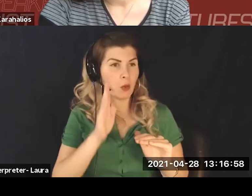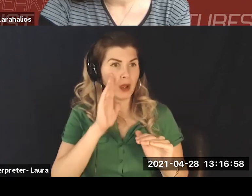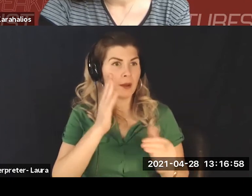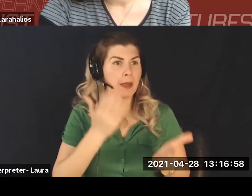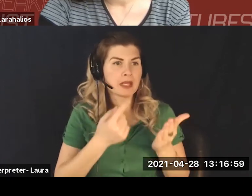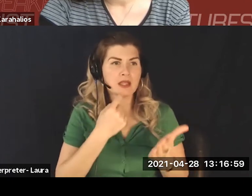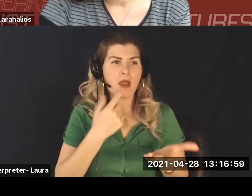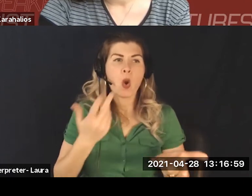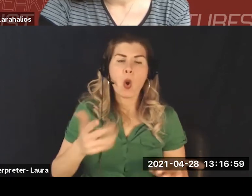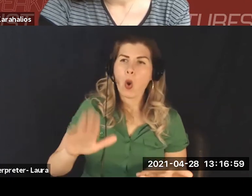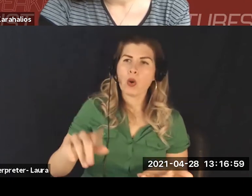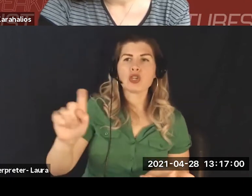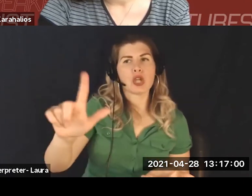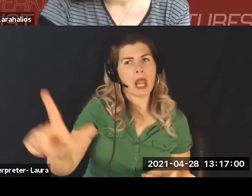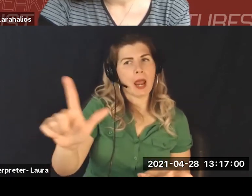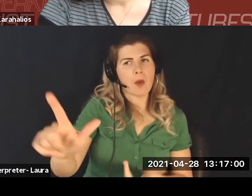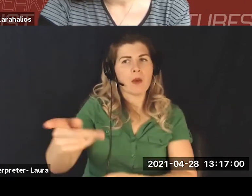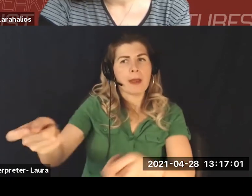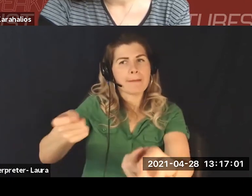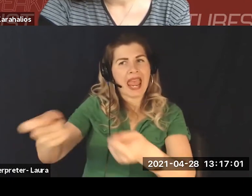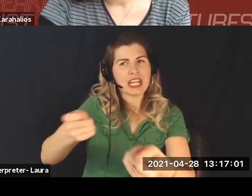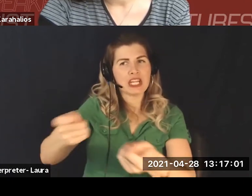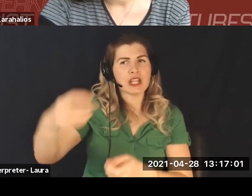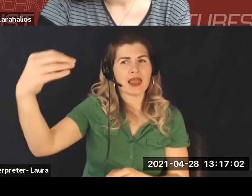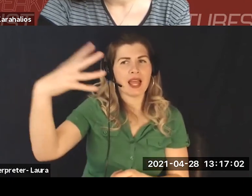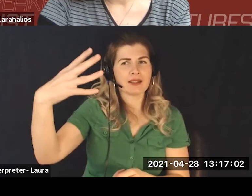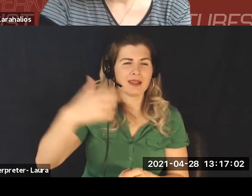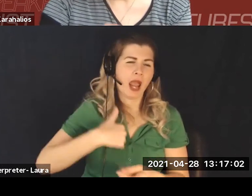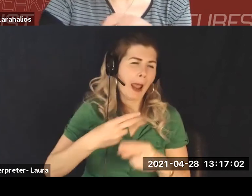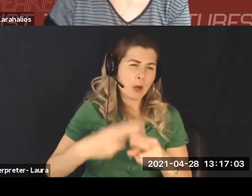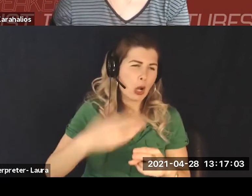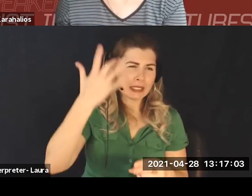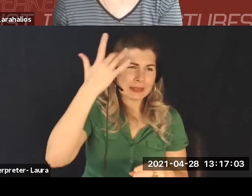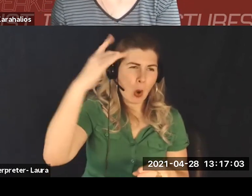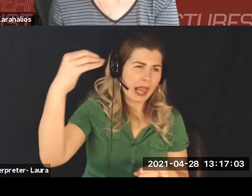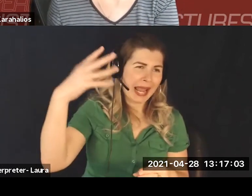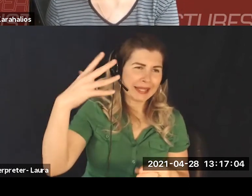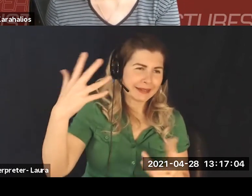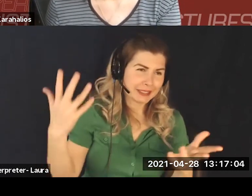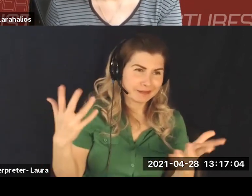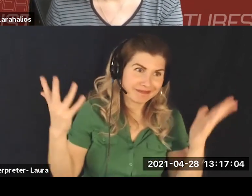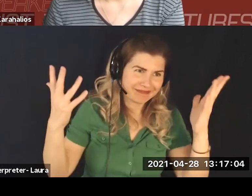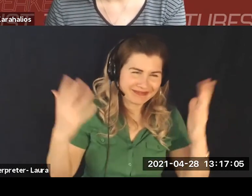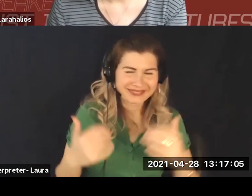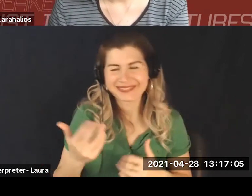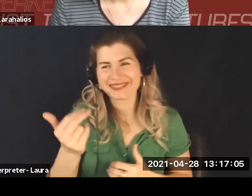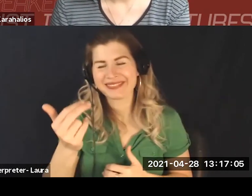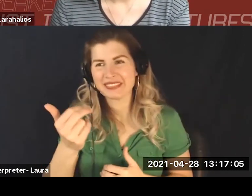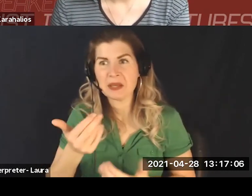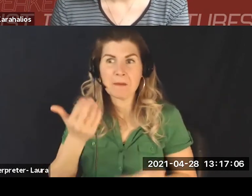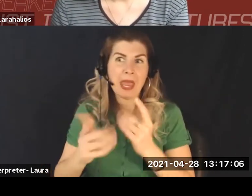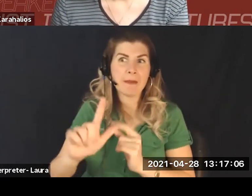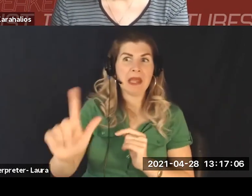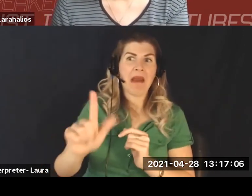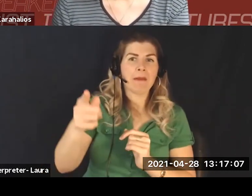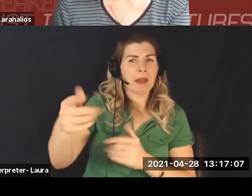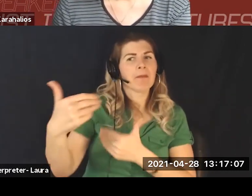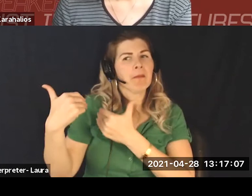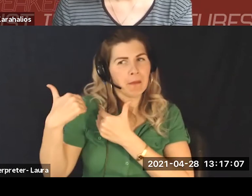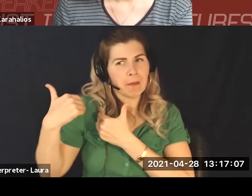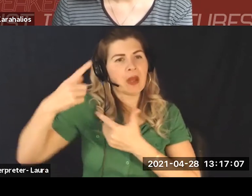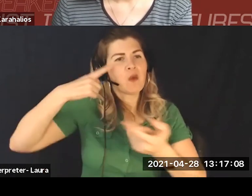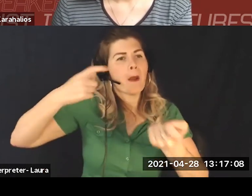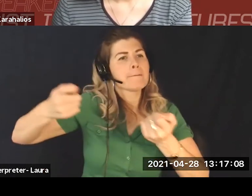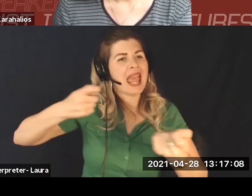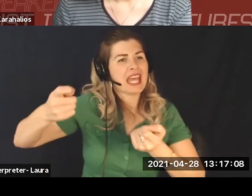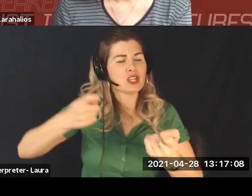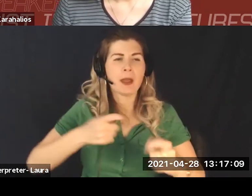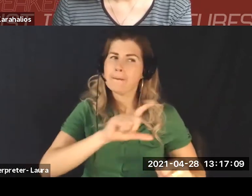Would communities actually say like you know the library should actually manage the surveillance streetlights time so it's called Smart streetlights from the imaginary world This question is Kathy, you know, like maybe the library you can manage the smart